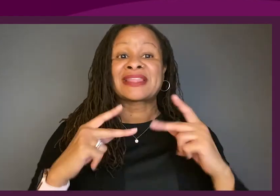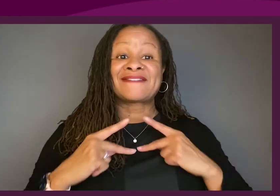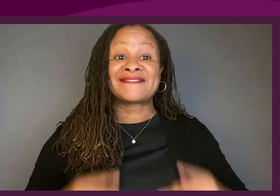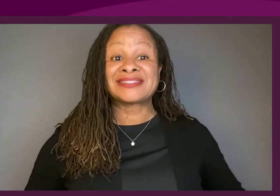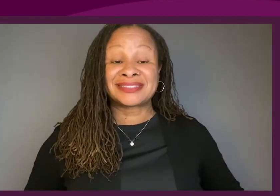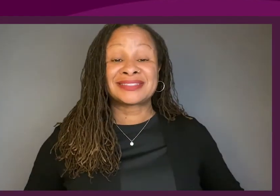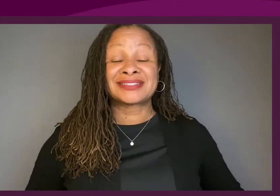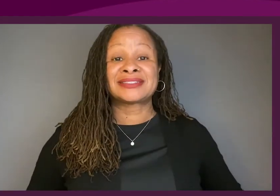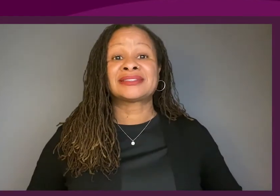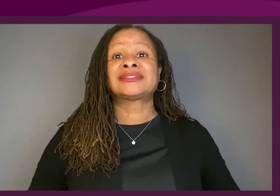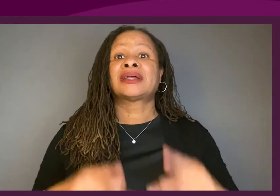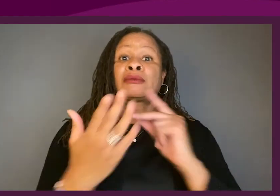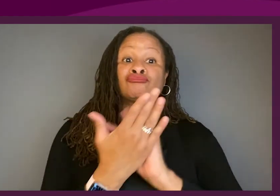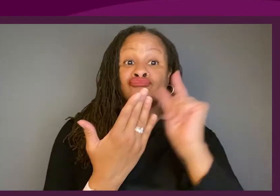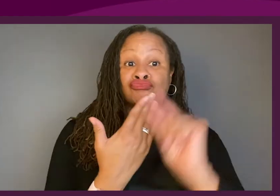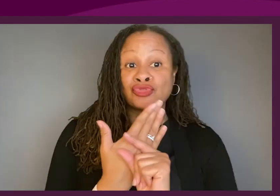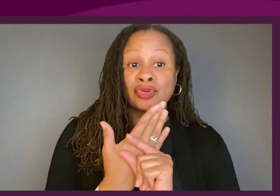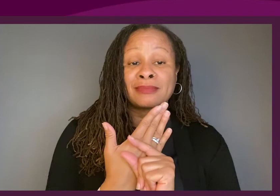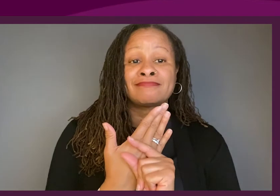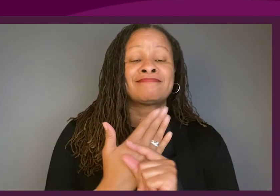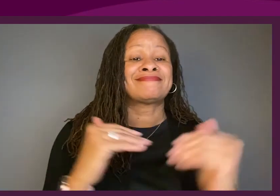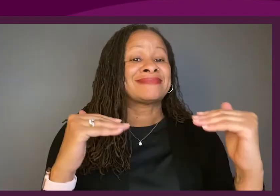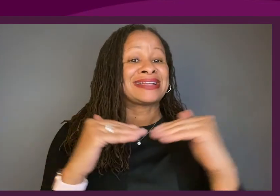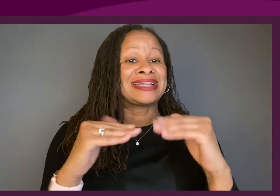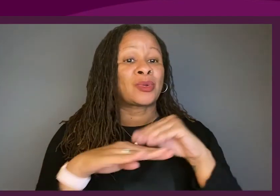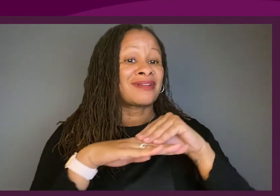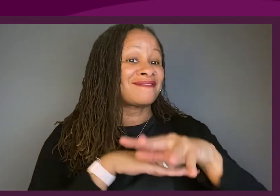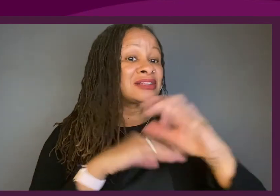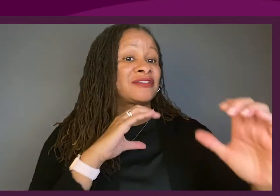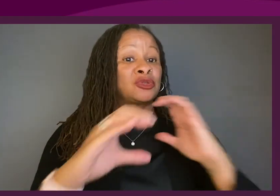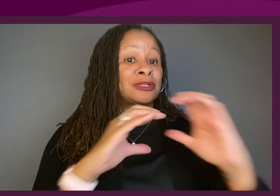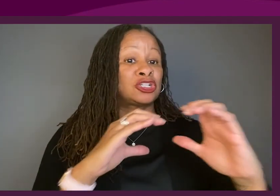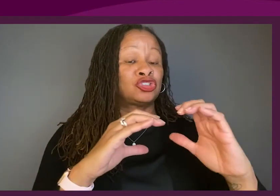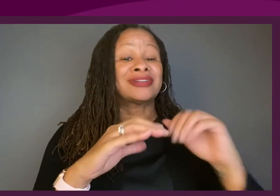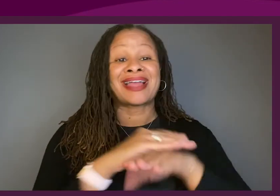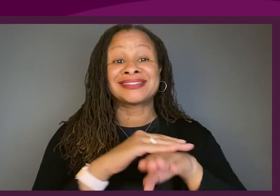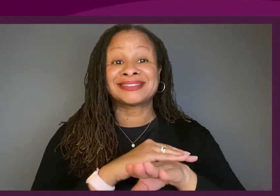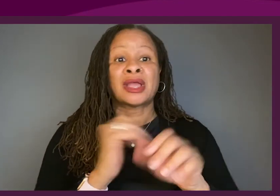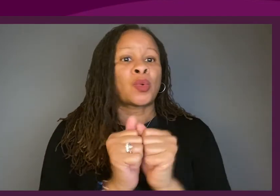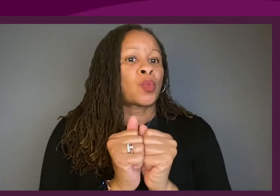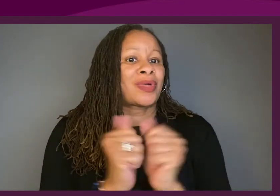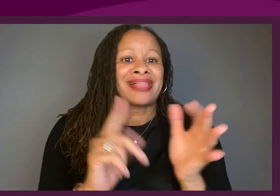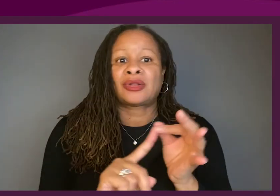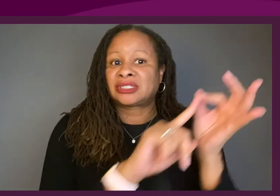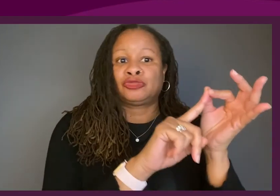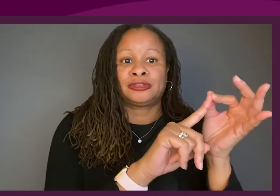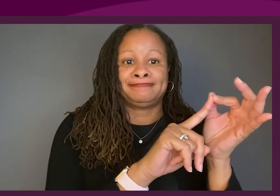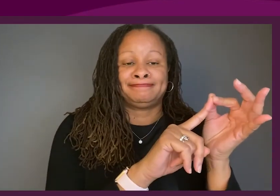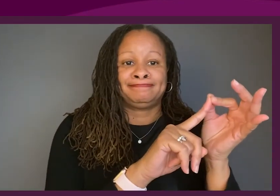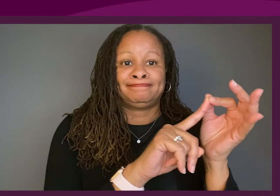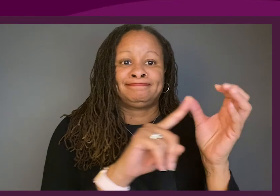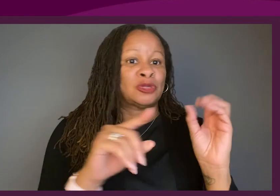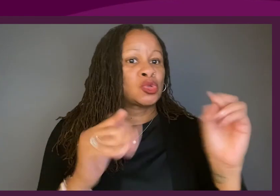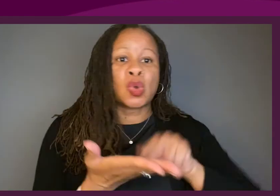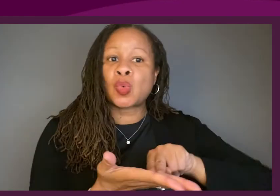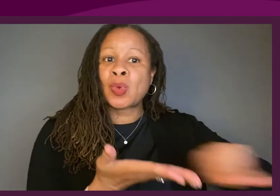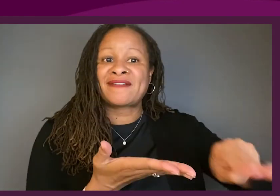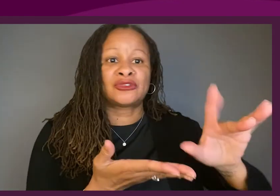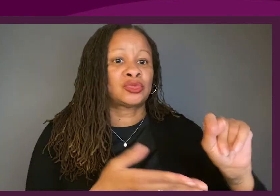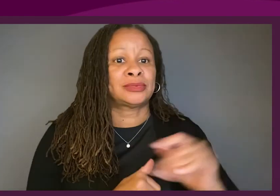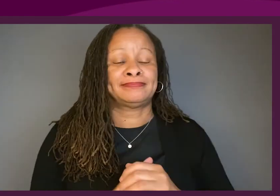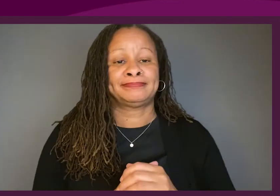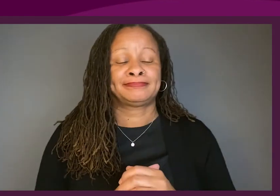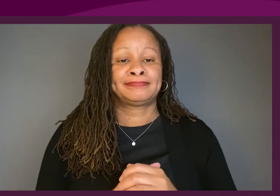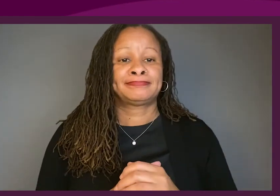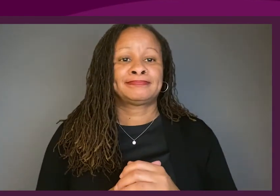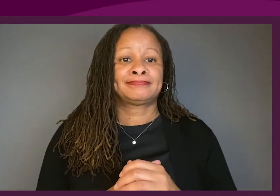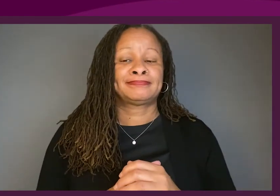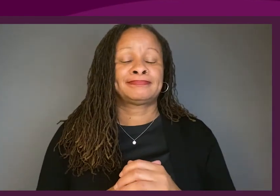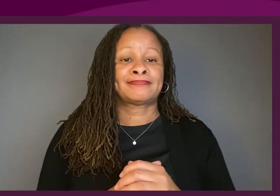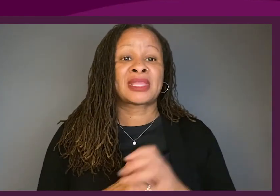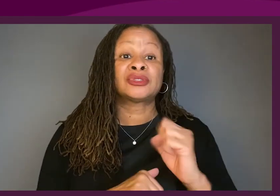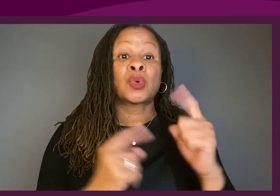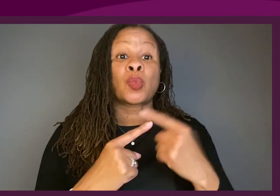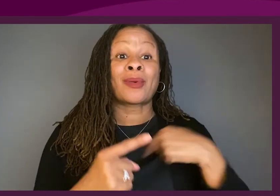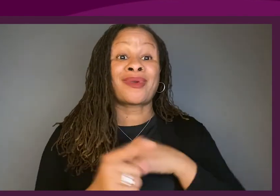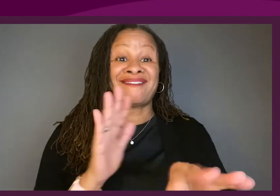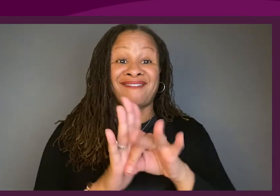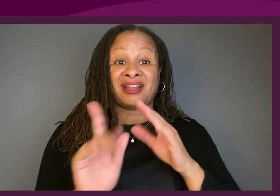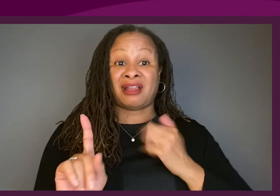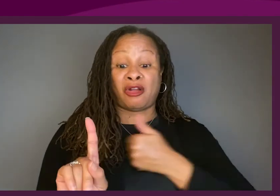So when we find ourselves in a situation where none of these protections are being monitored